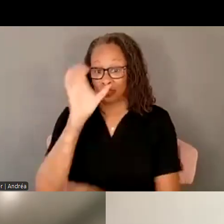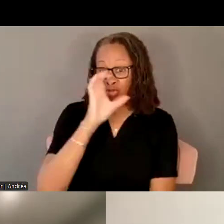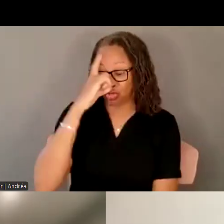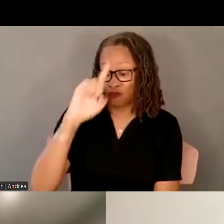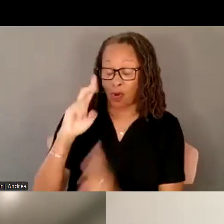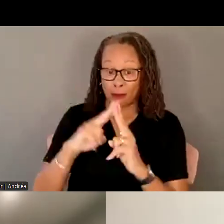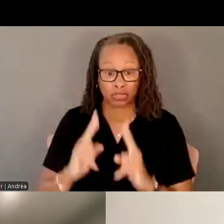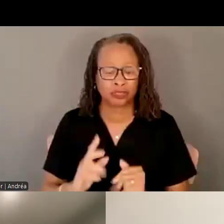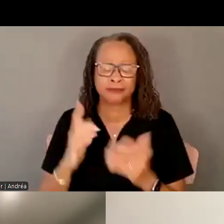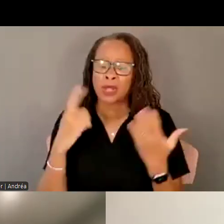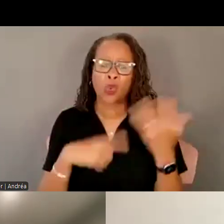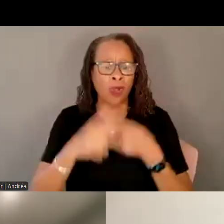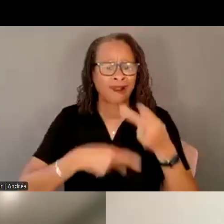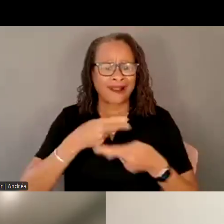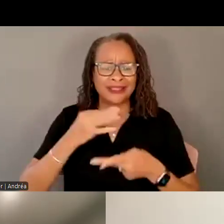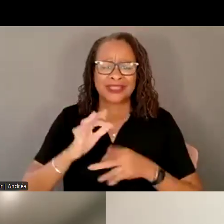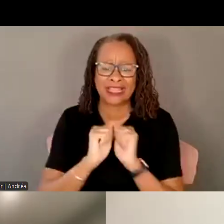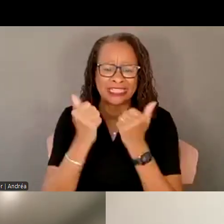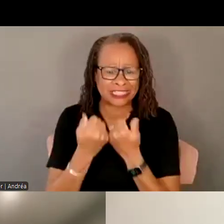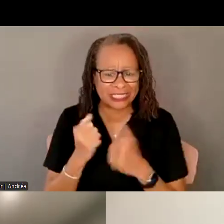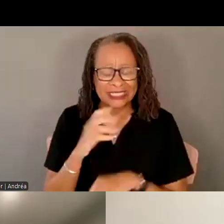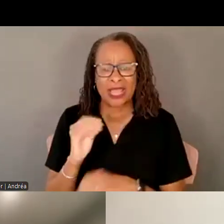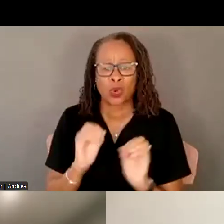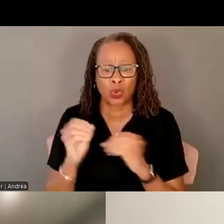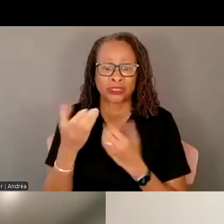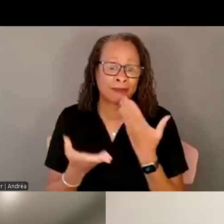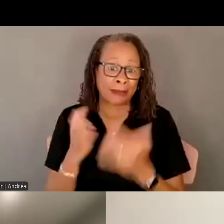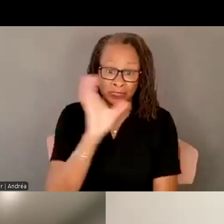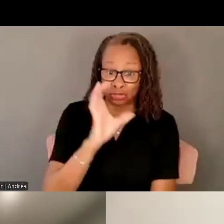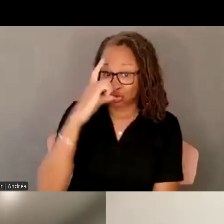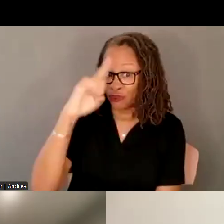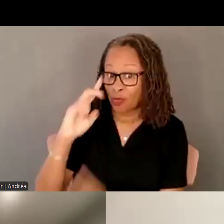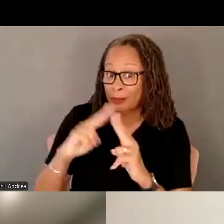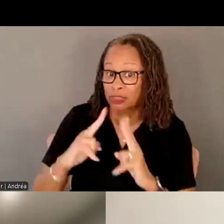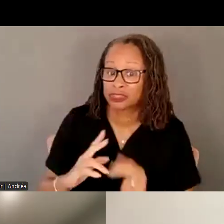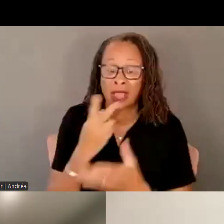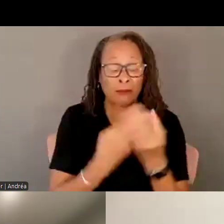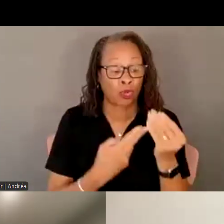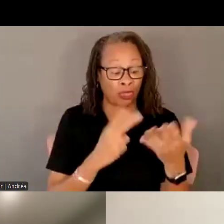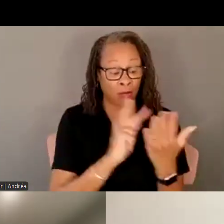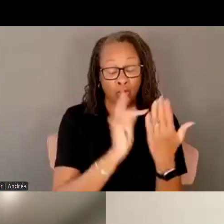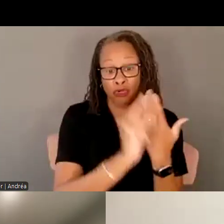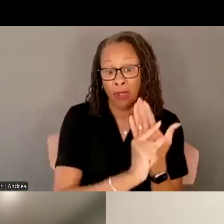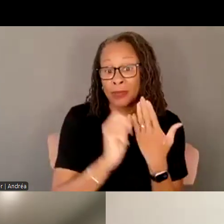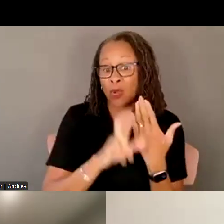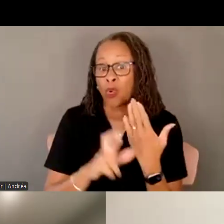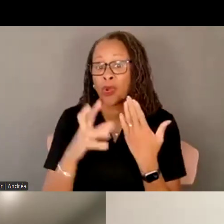So what types of agencies and organizations may be looking for them in both programming and/or employment?